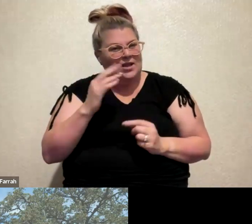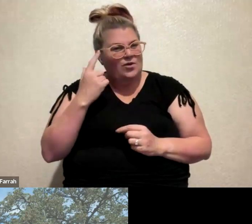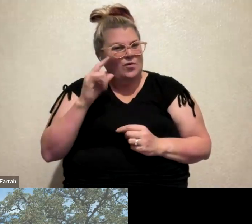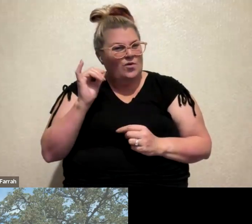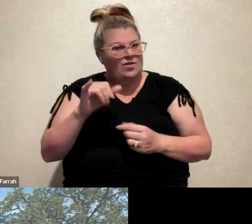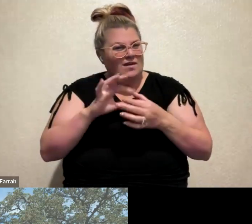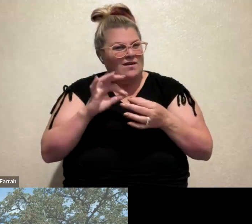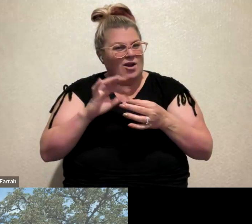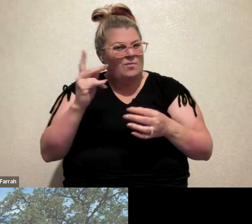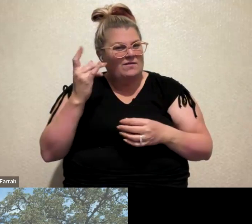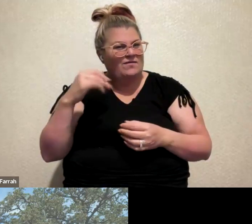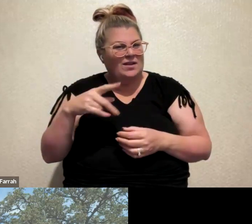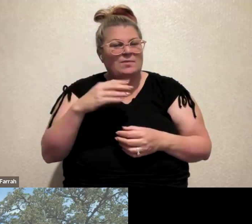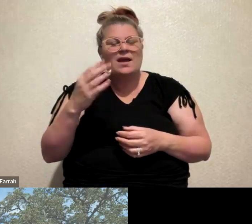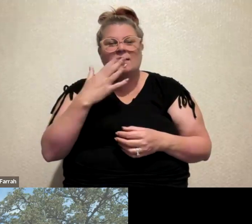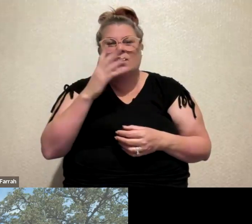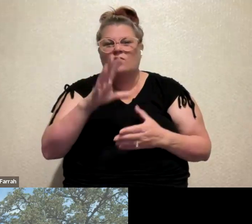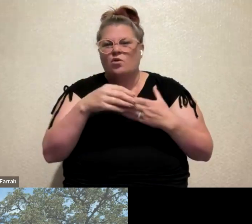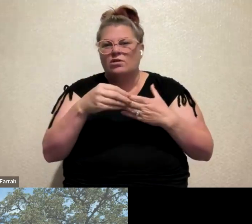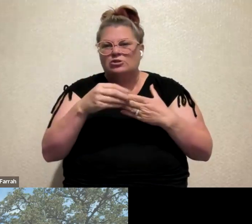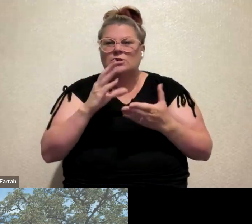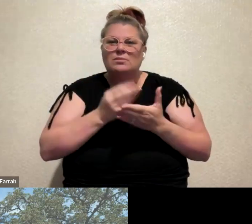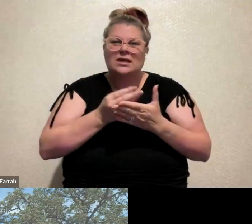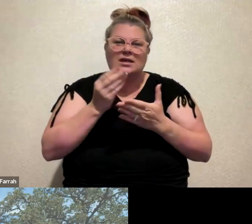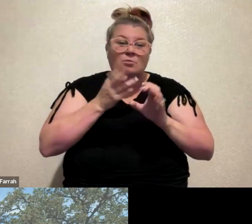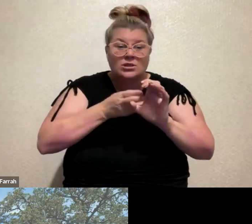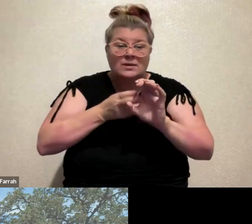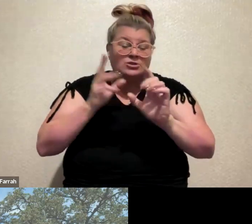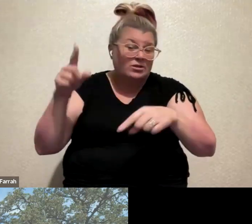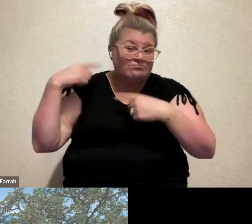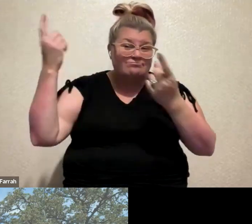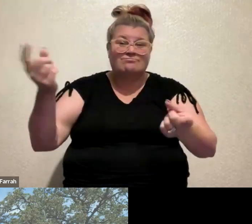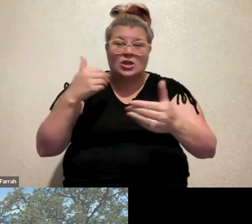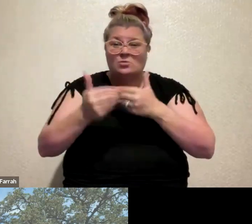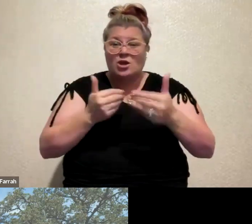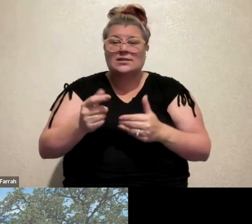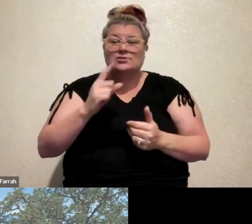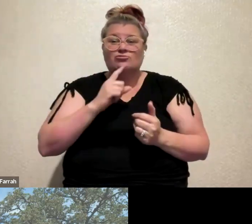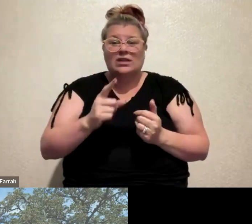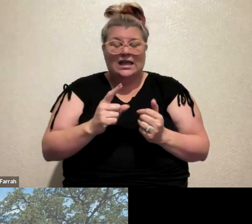Phillip, and thank you for your leadership and participation throughout the process. It was I